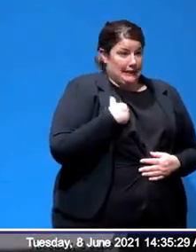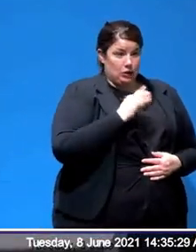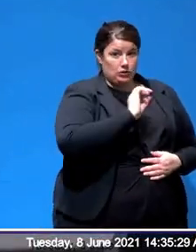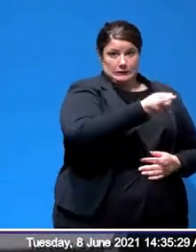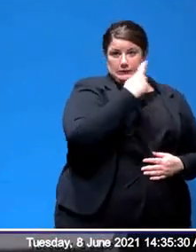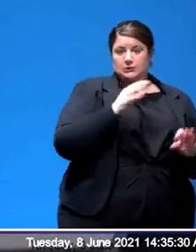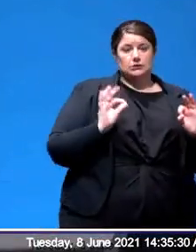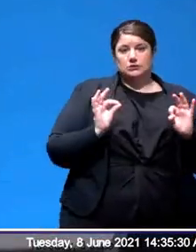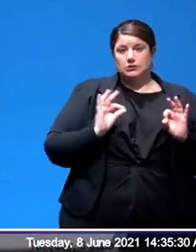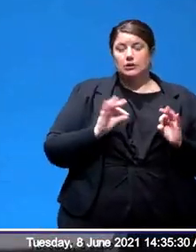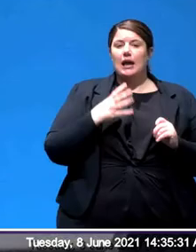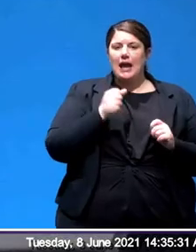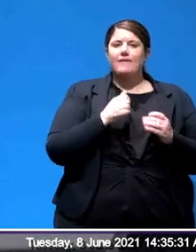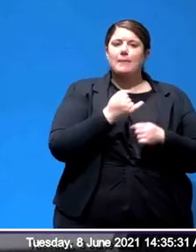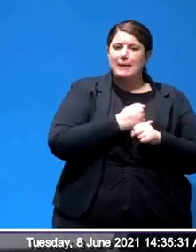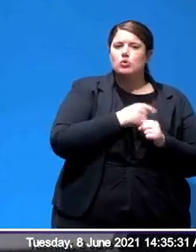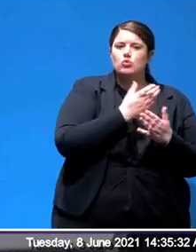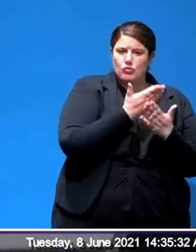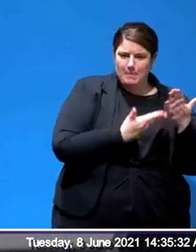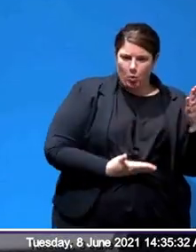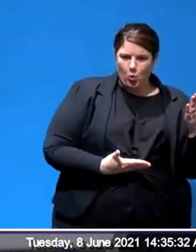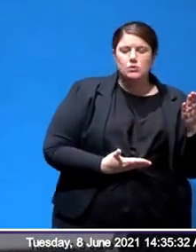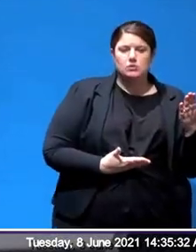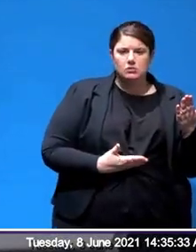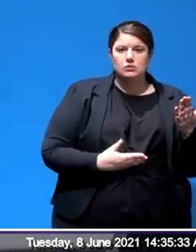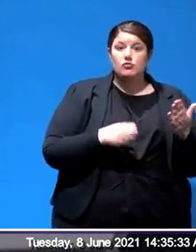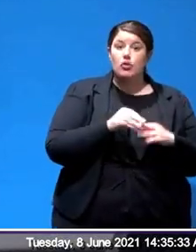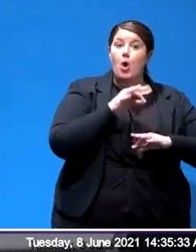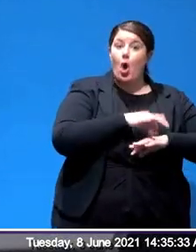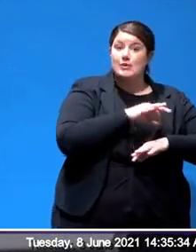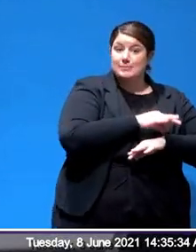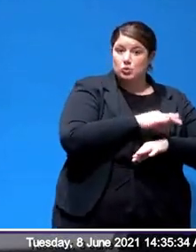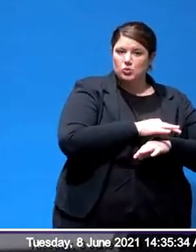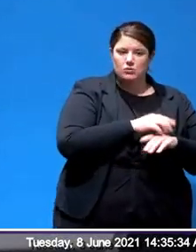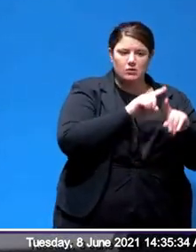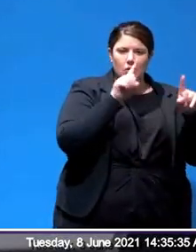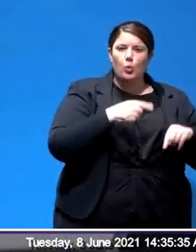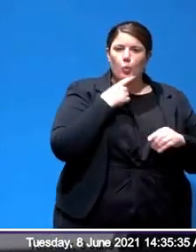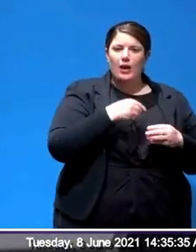There was the medical report from the hospital, the discharge summary, which